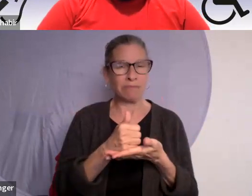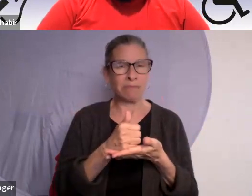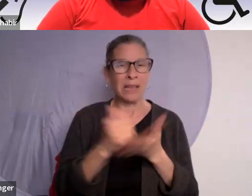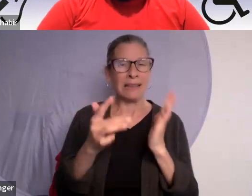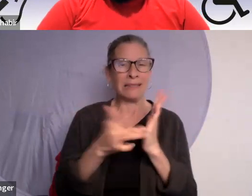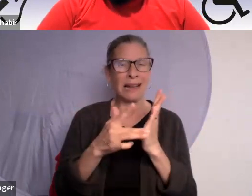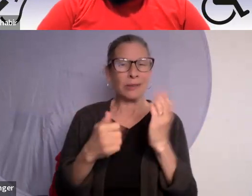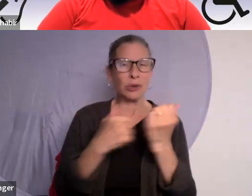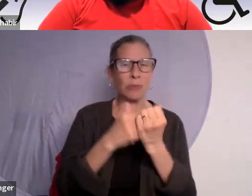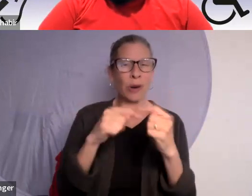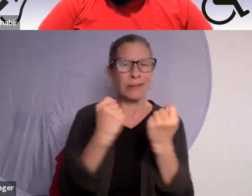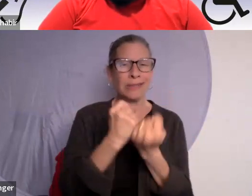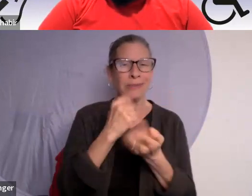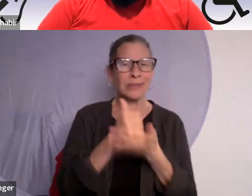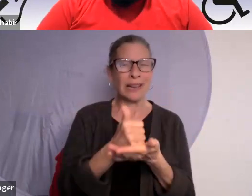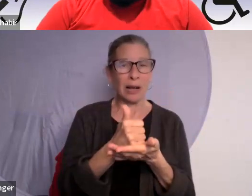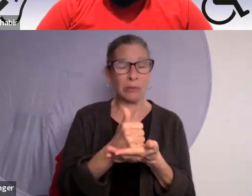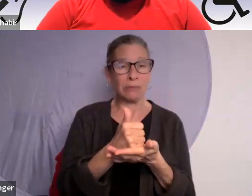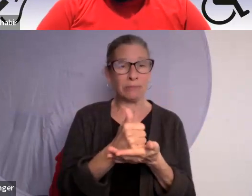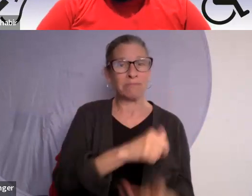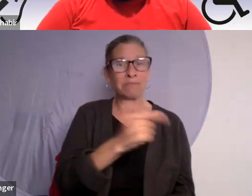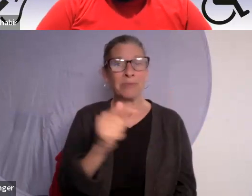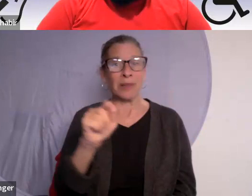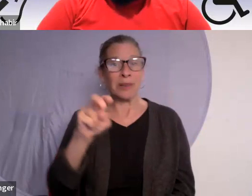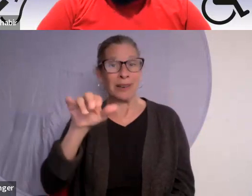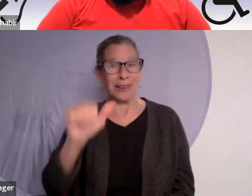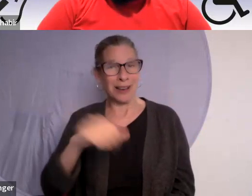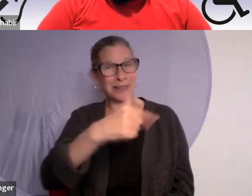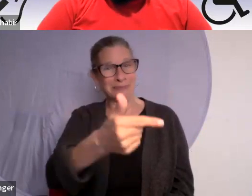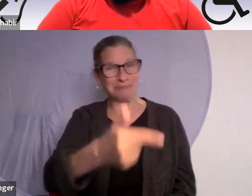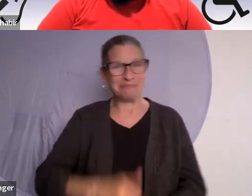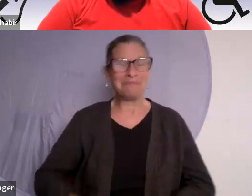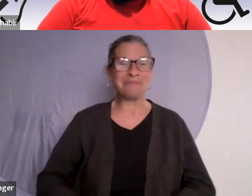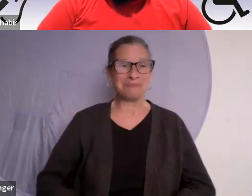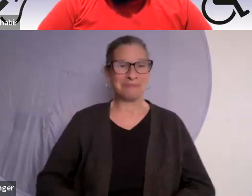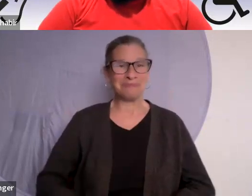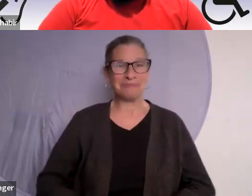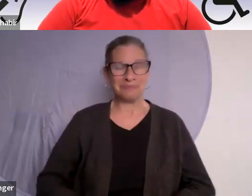their best to assist you back over to Tania.